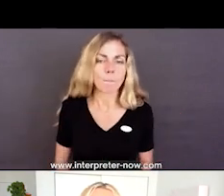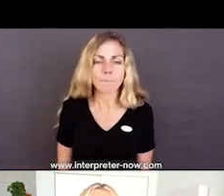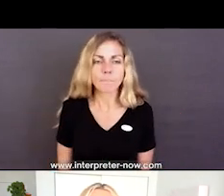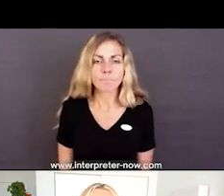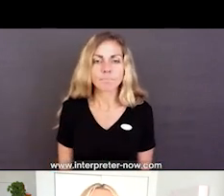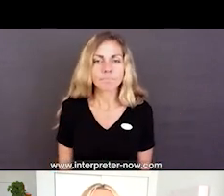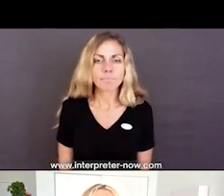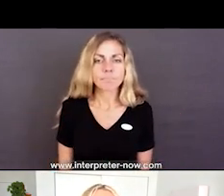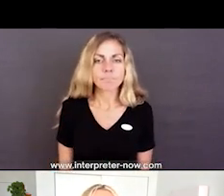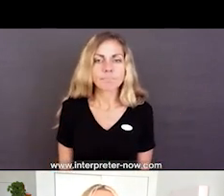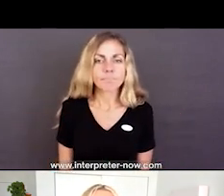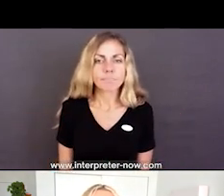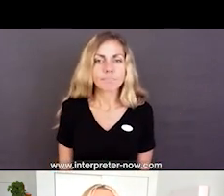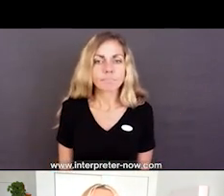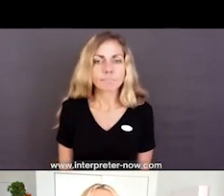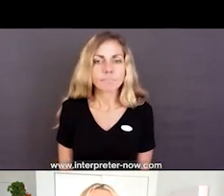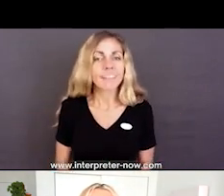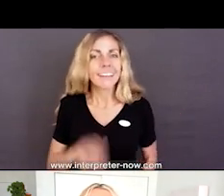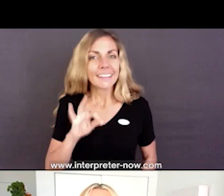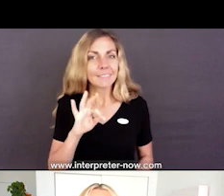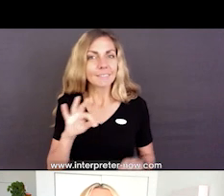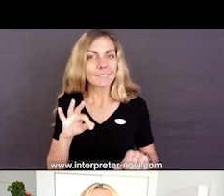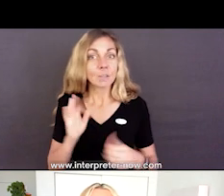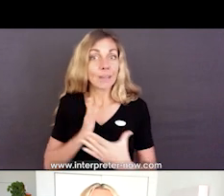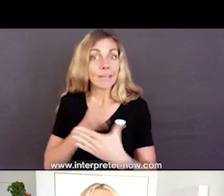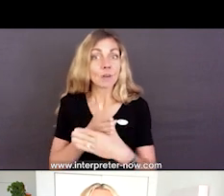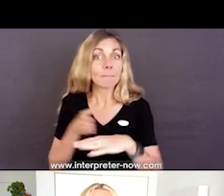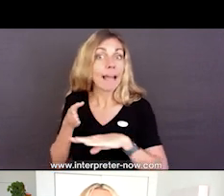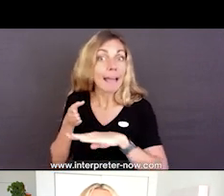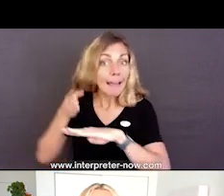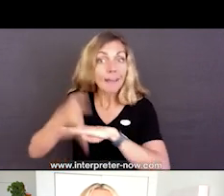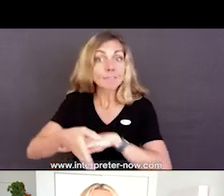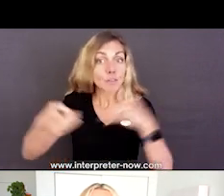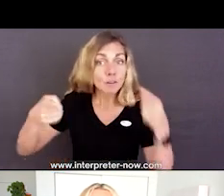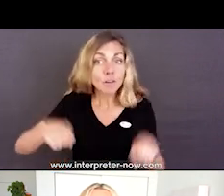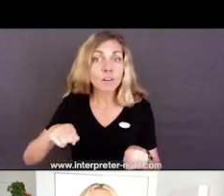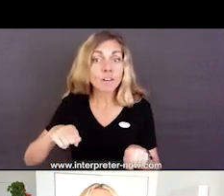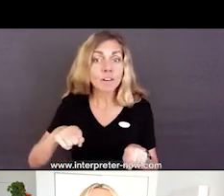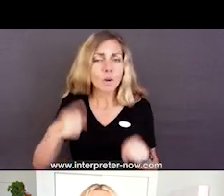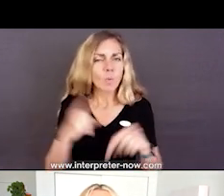So when you do it after the fact, when you interrupt after the fact, when you're calling